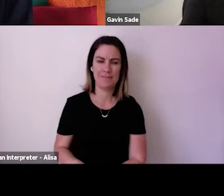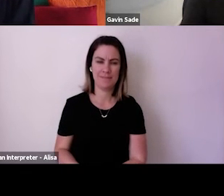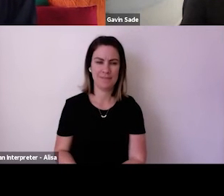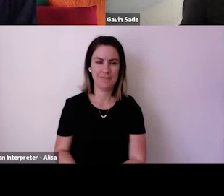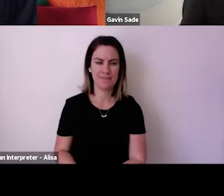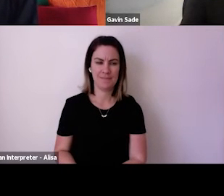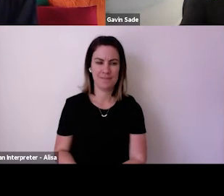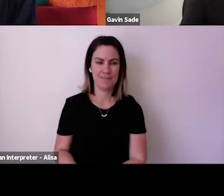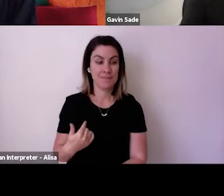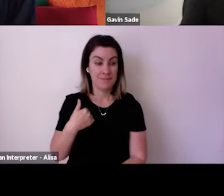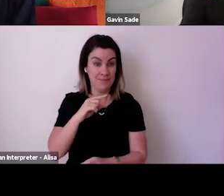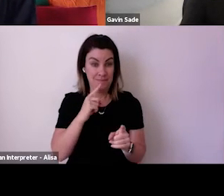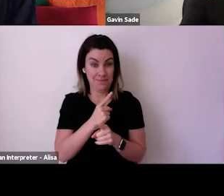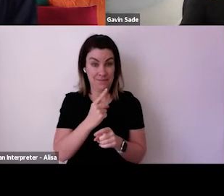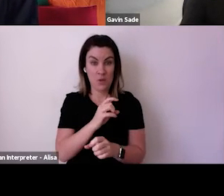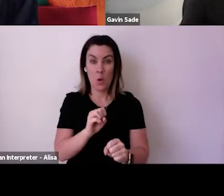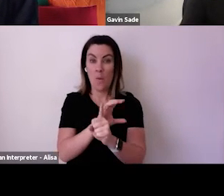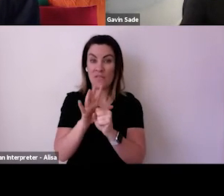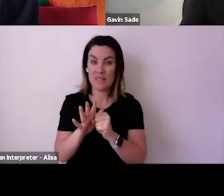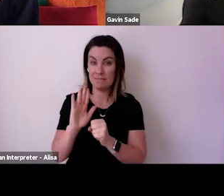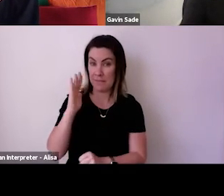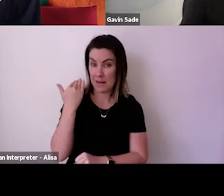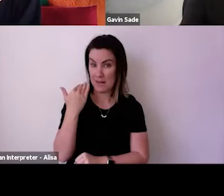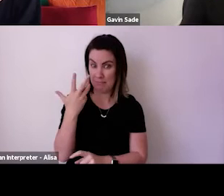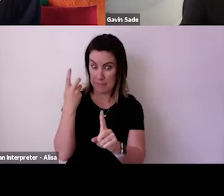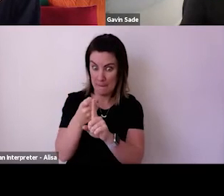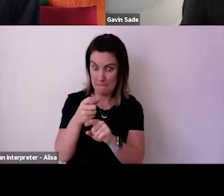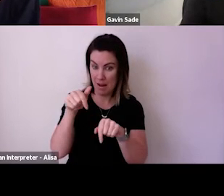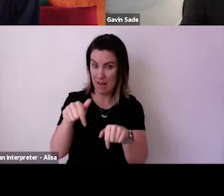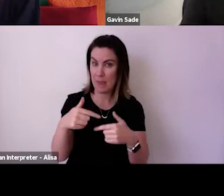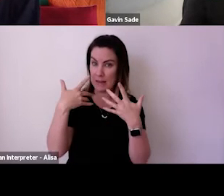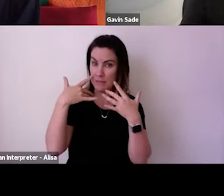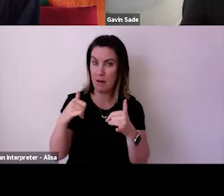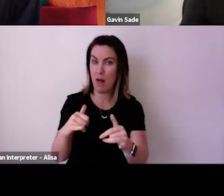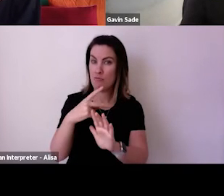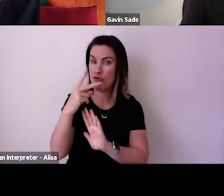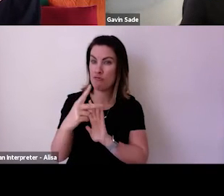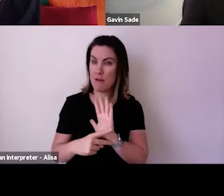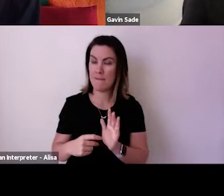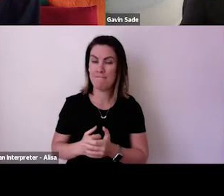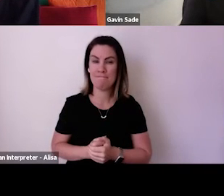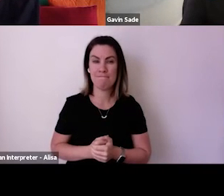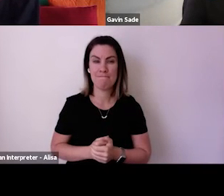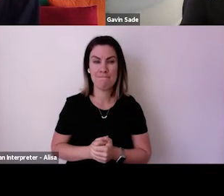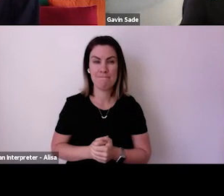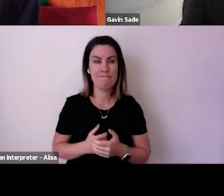I mentioned covid-19 earlier and its impact on this pilot program . As a result of the pandemic